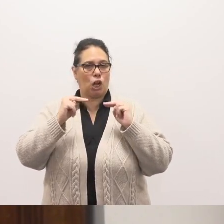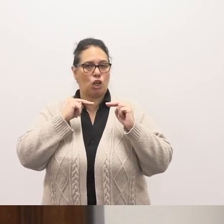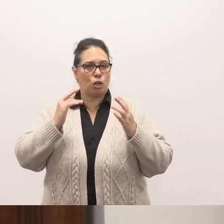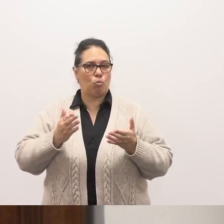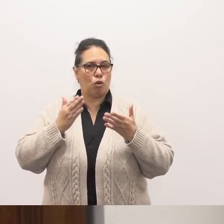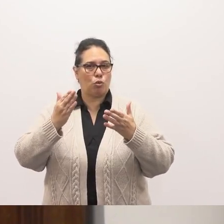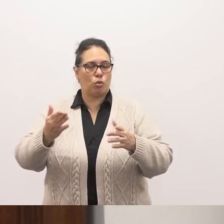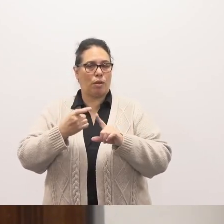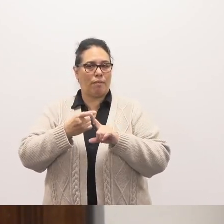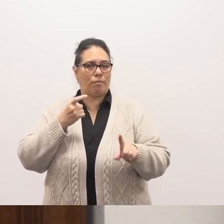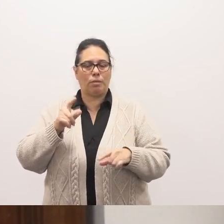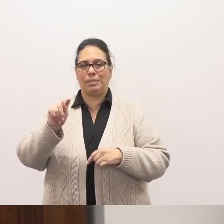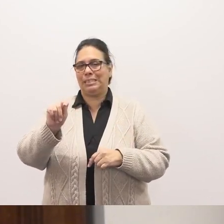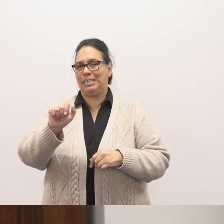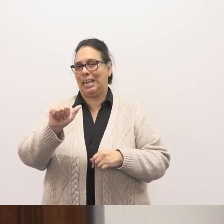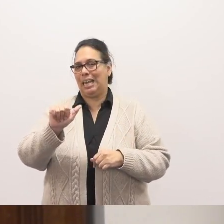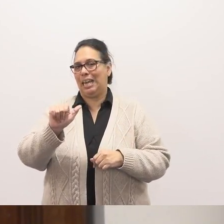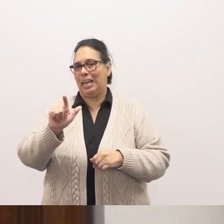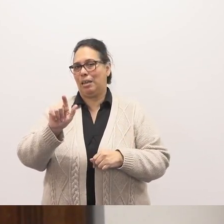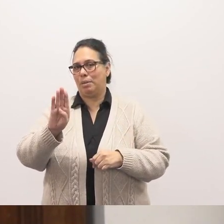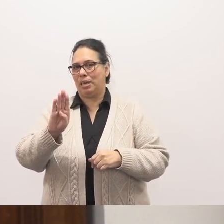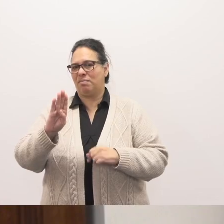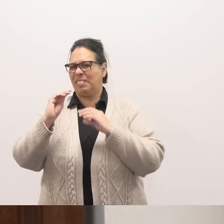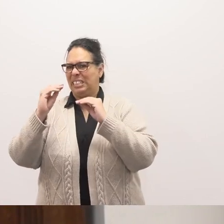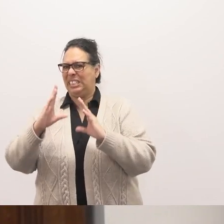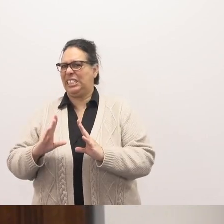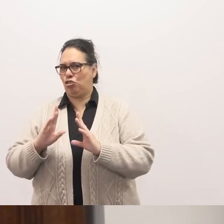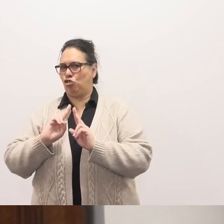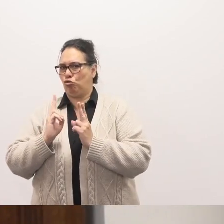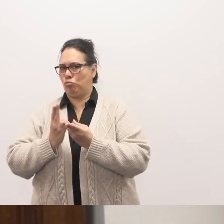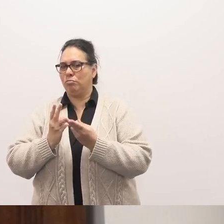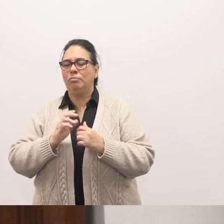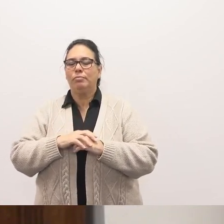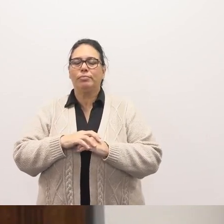from the Teachers Association of Long Beach, TALB, K-12,